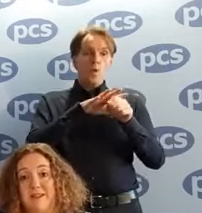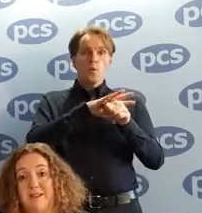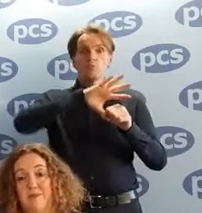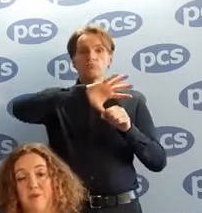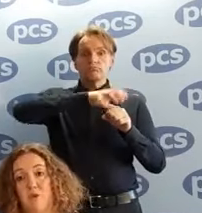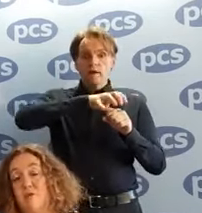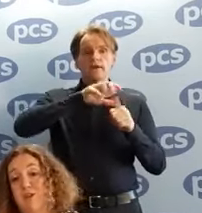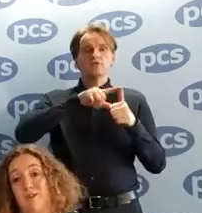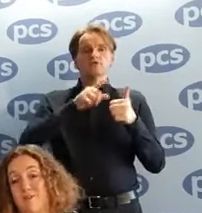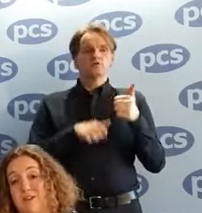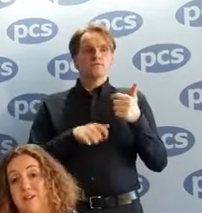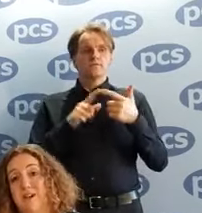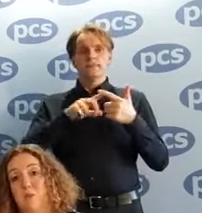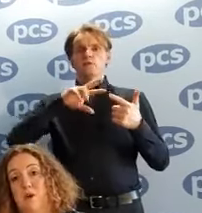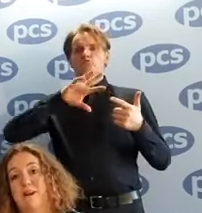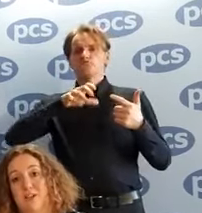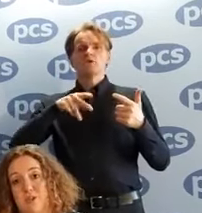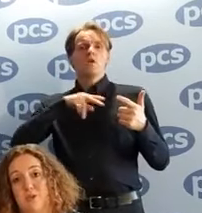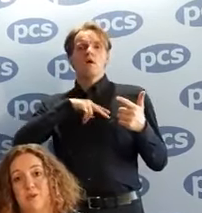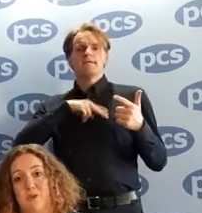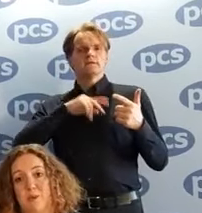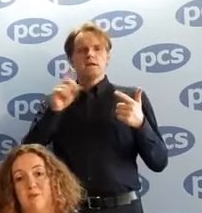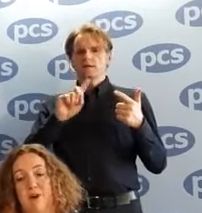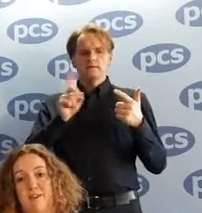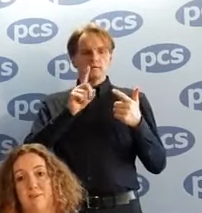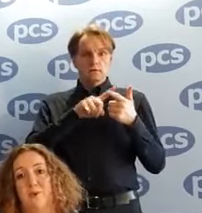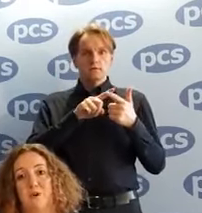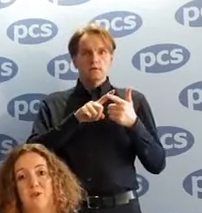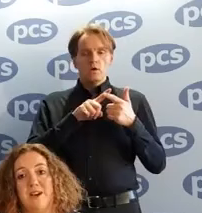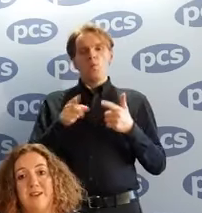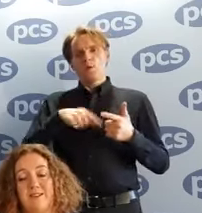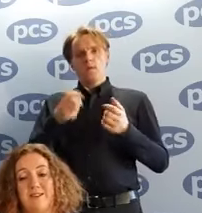your regional office, we'll make sure that we'll provide support and training to